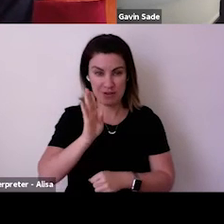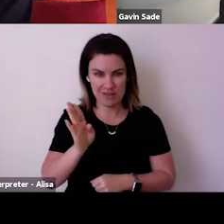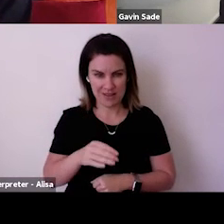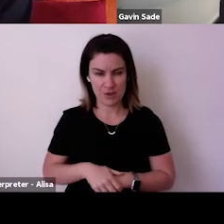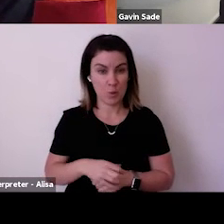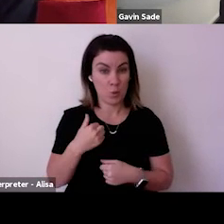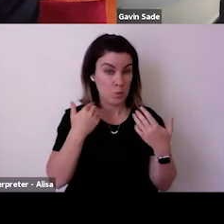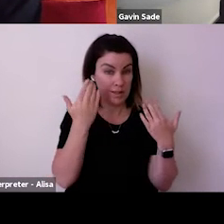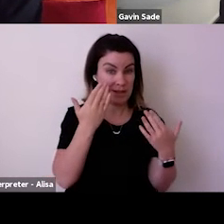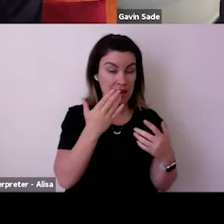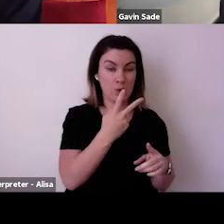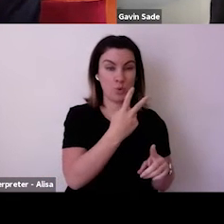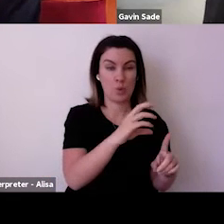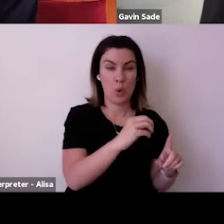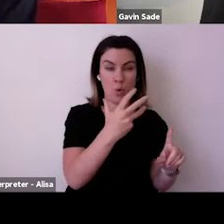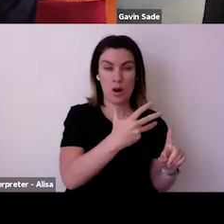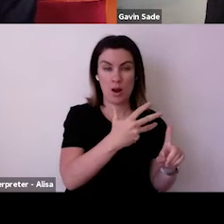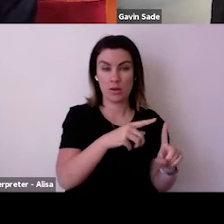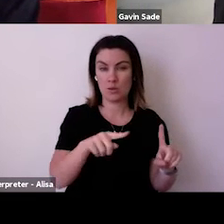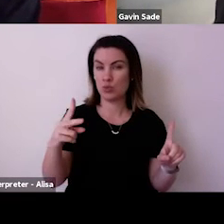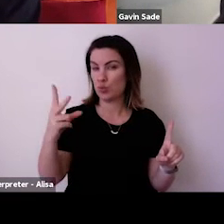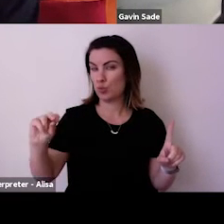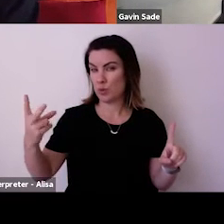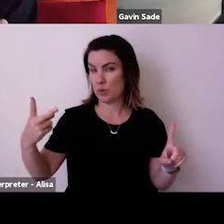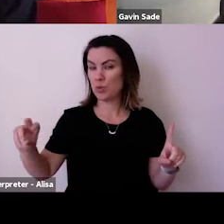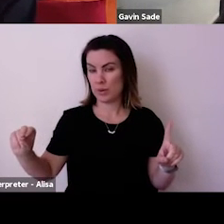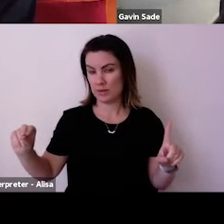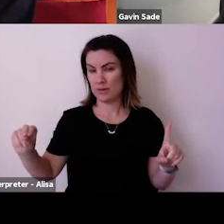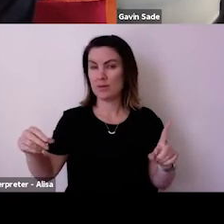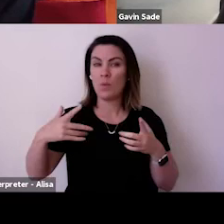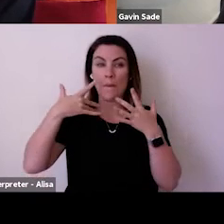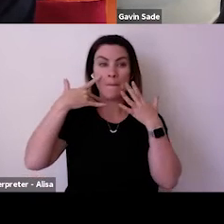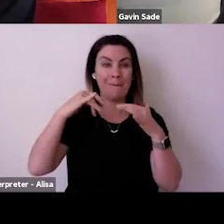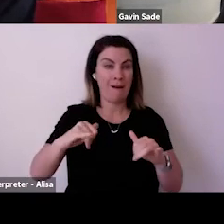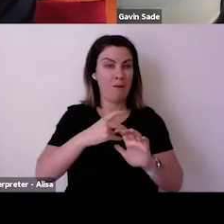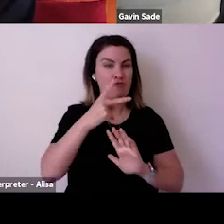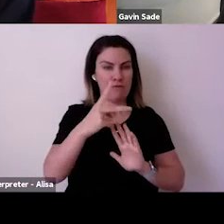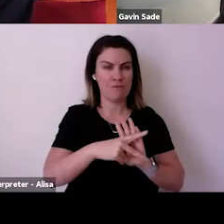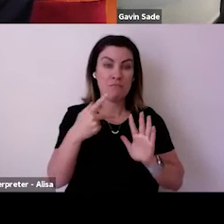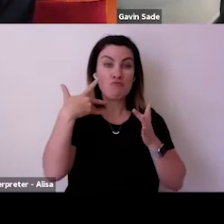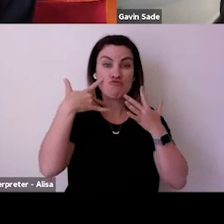while the program is being piloted . The program has continued since then is now invented as